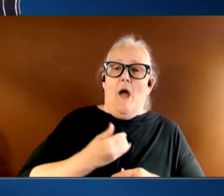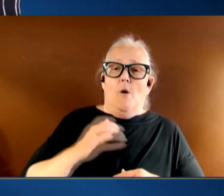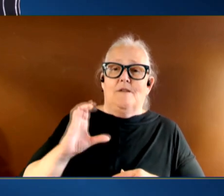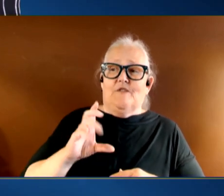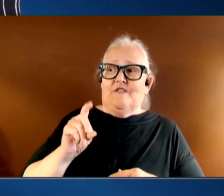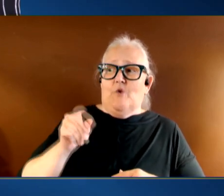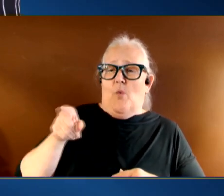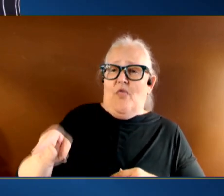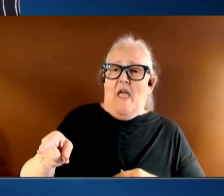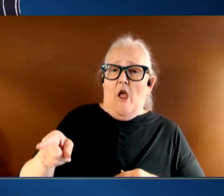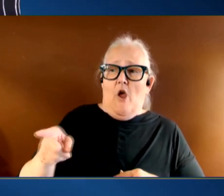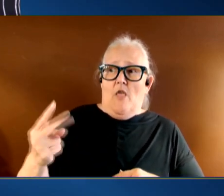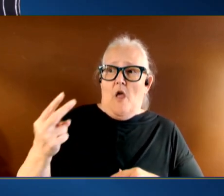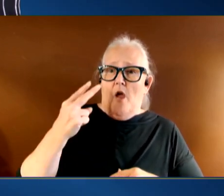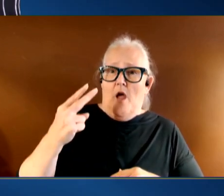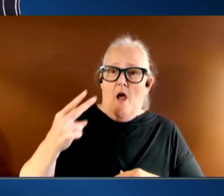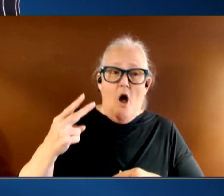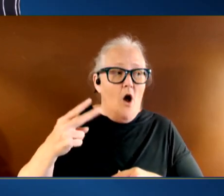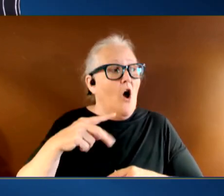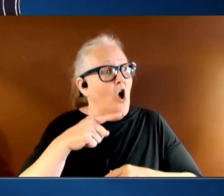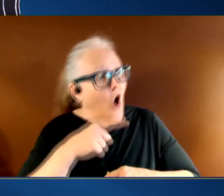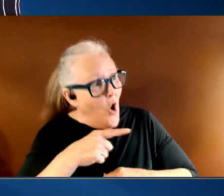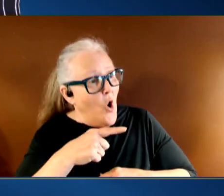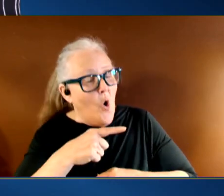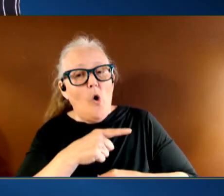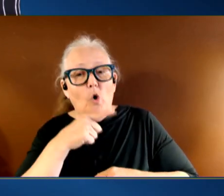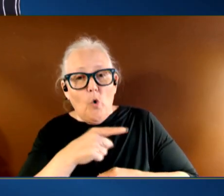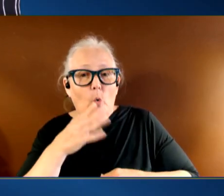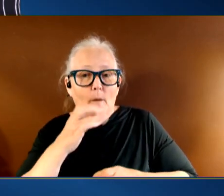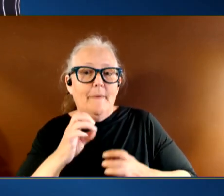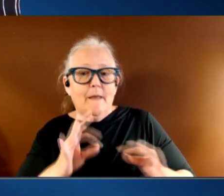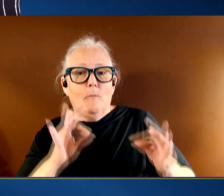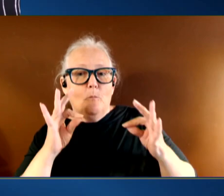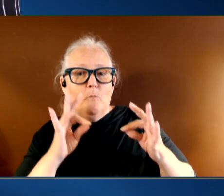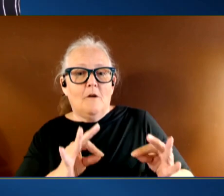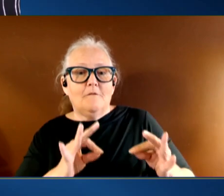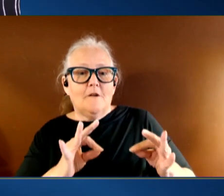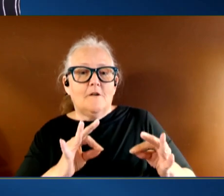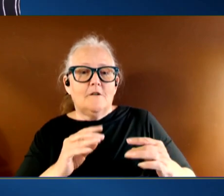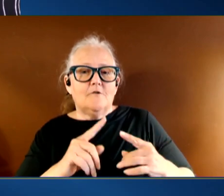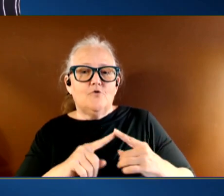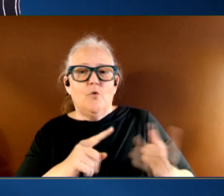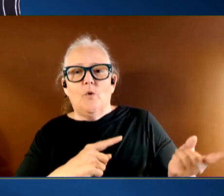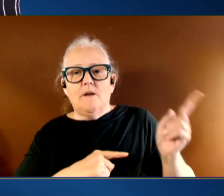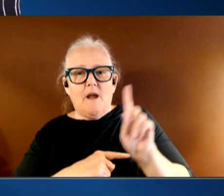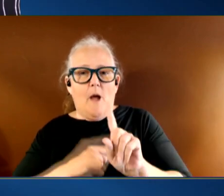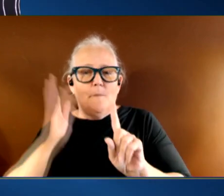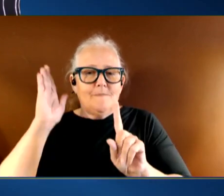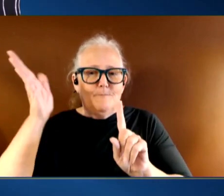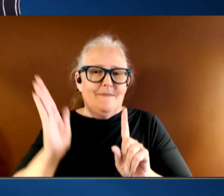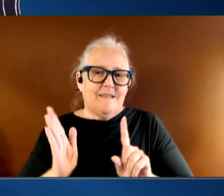"Hey, we think that you'd be perfect to be one of the speakers at one of our upcoming